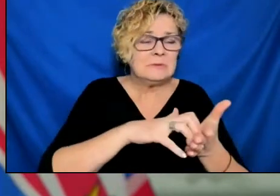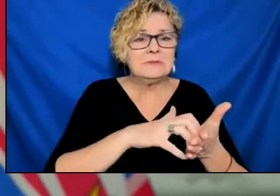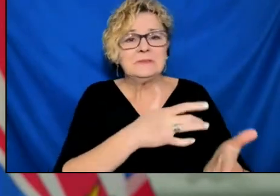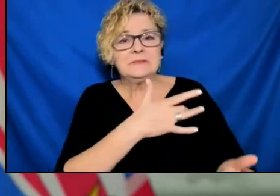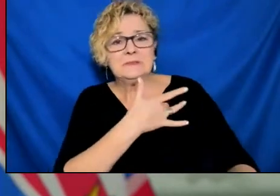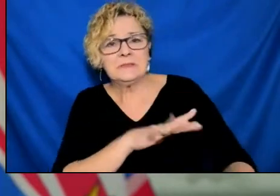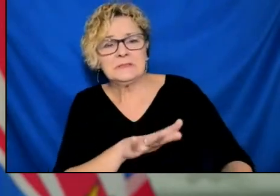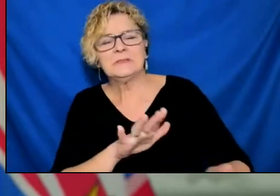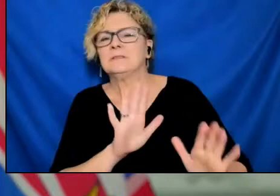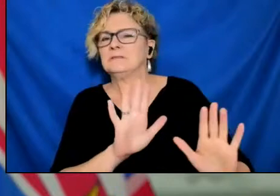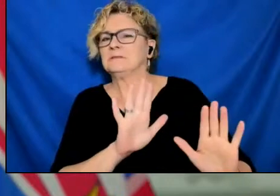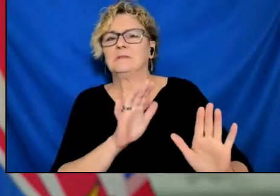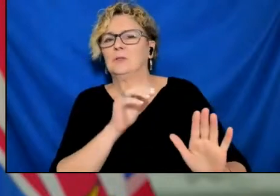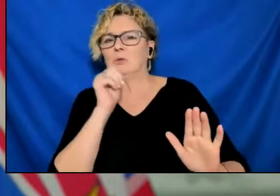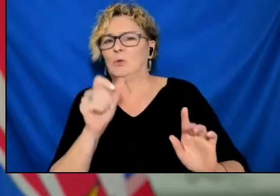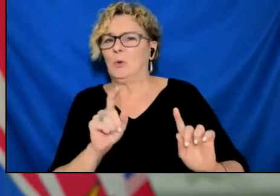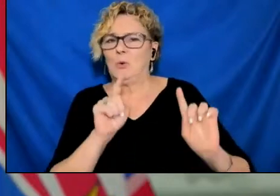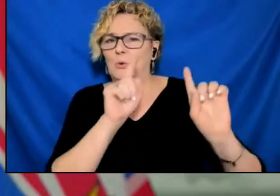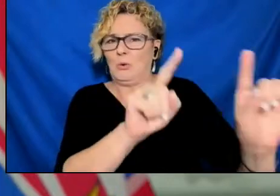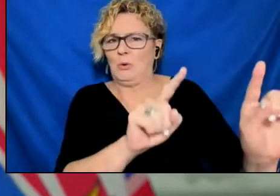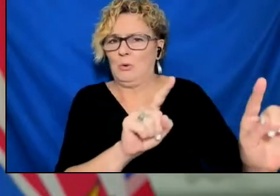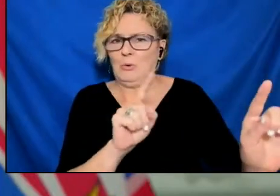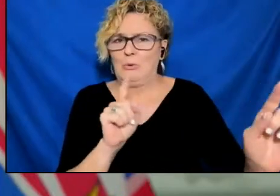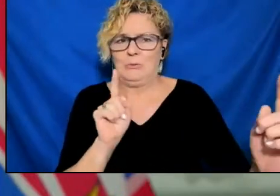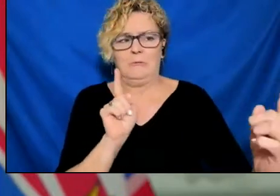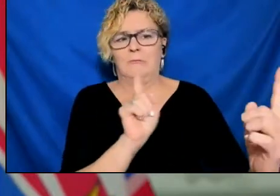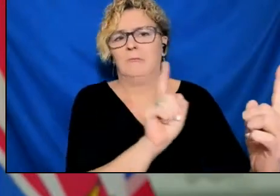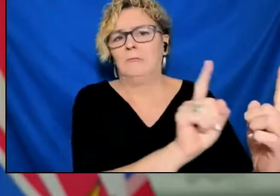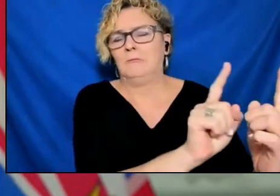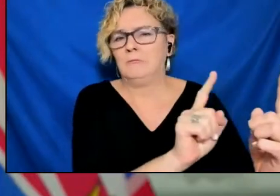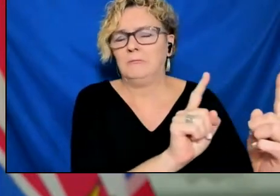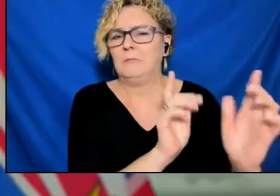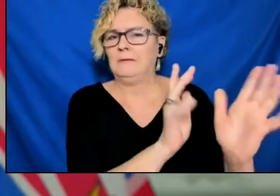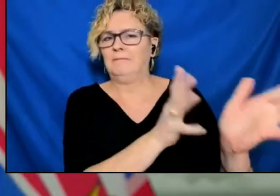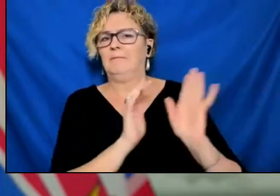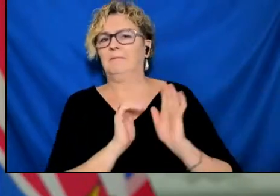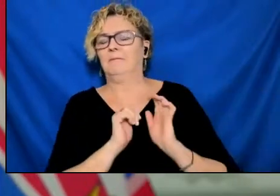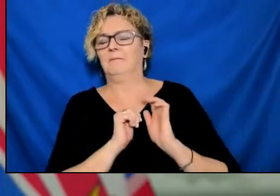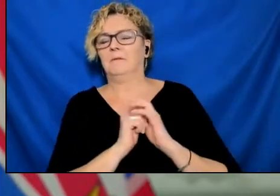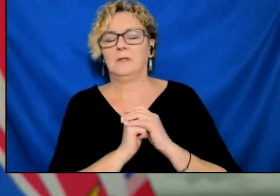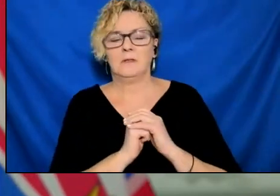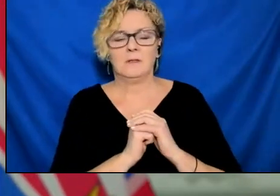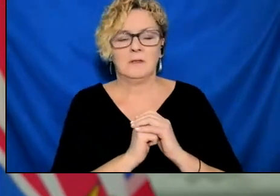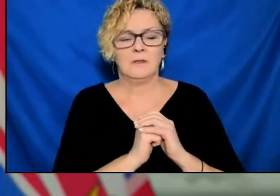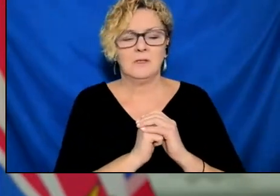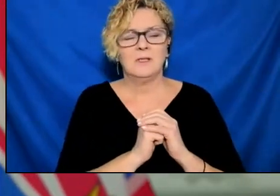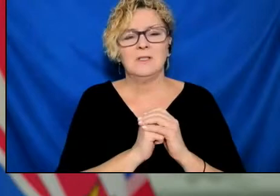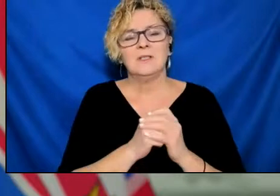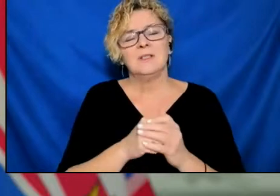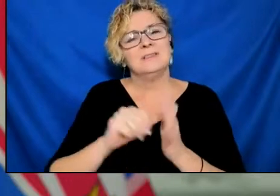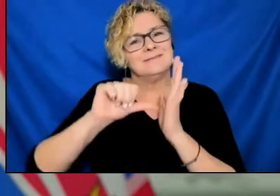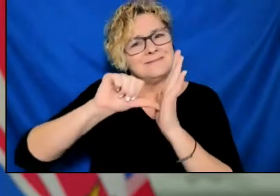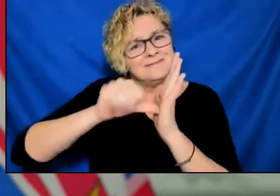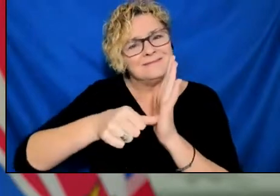As we look to the end of 2021 and the start of a new year, we need to give each other a